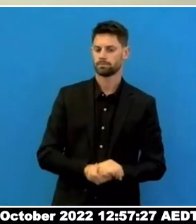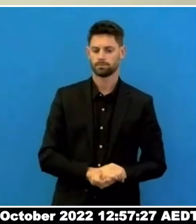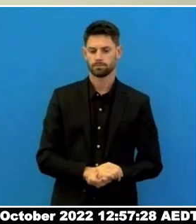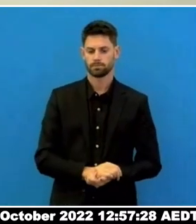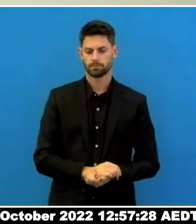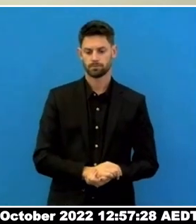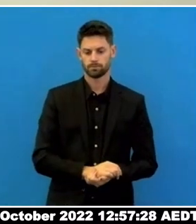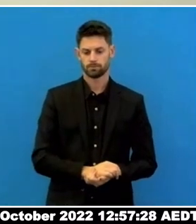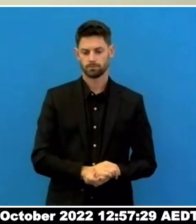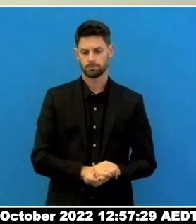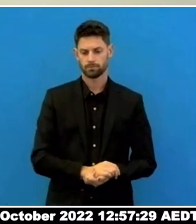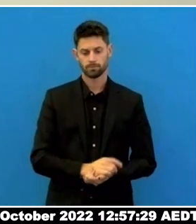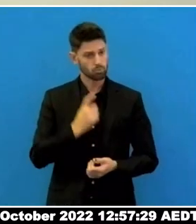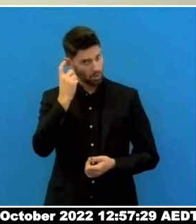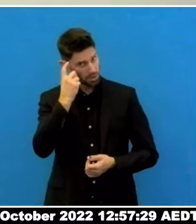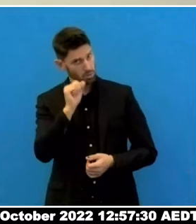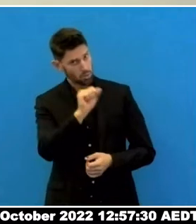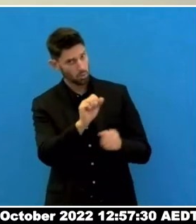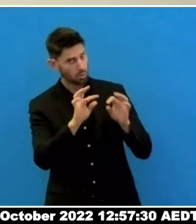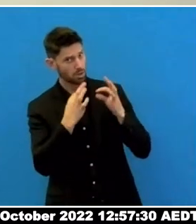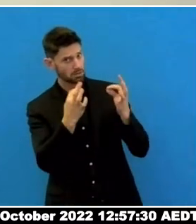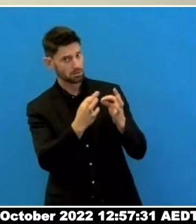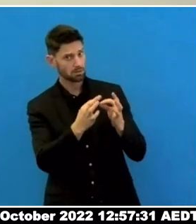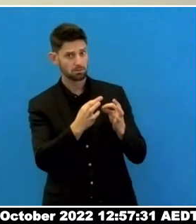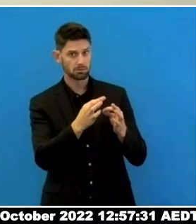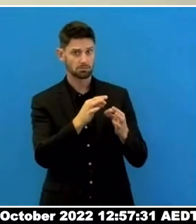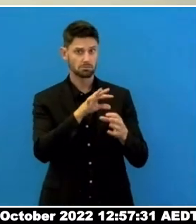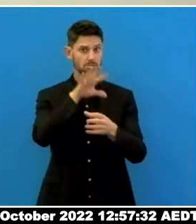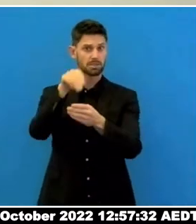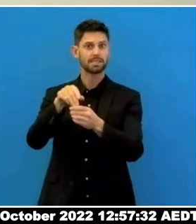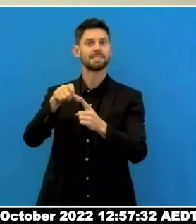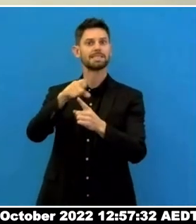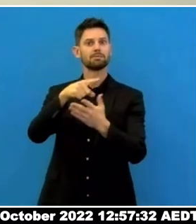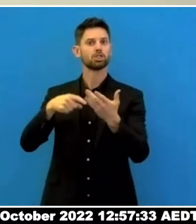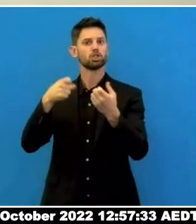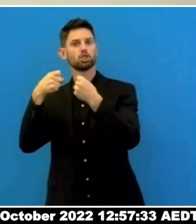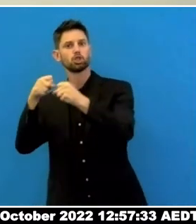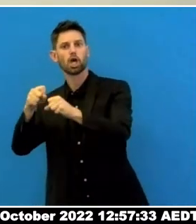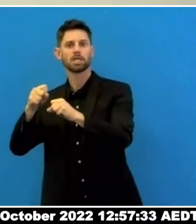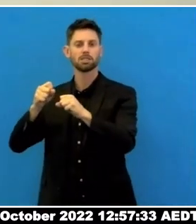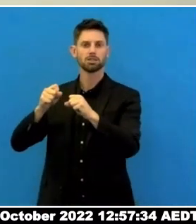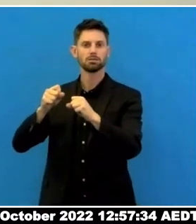Have you has Foundation House had any input into the Disability Strategy, Australian Disability Strategy?